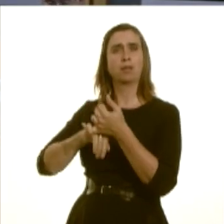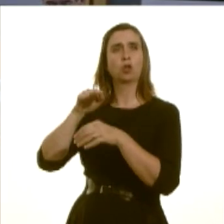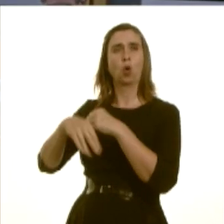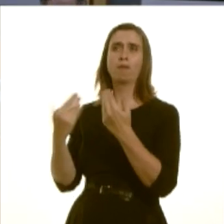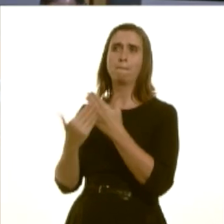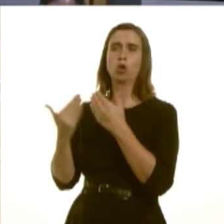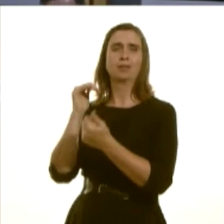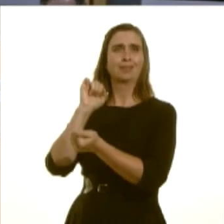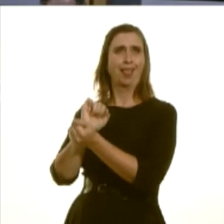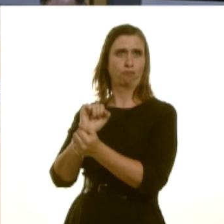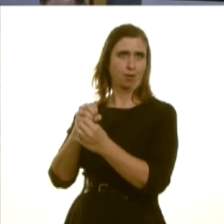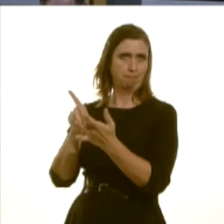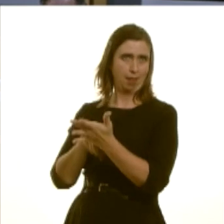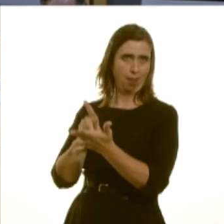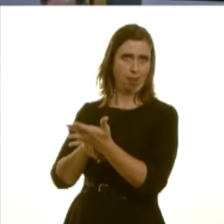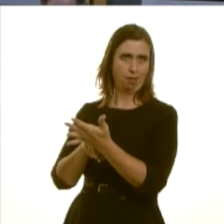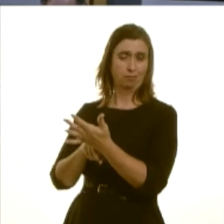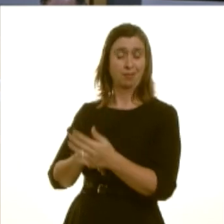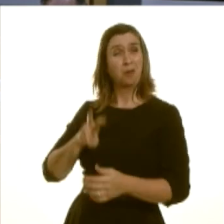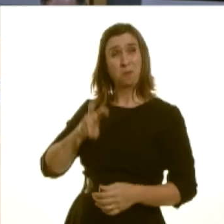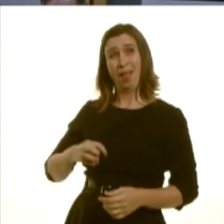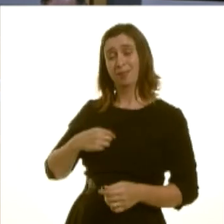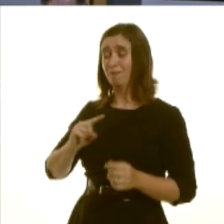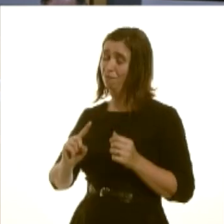of the Modern Slavery Bill. We, in Wales, were the first country in the UK to appoint